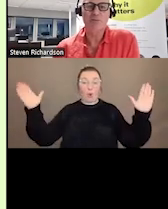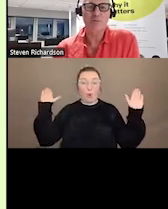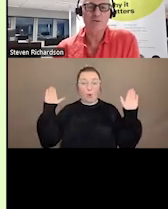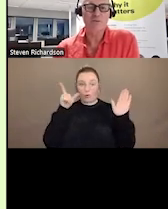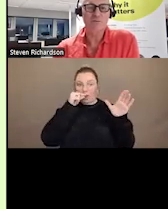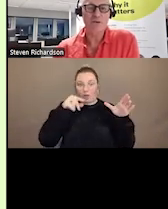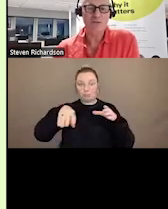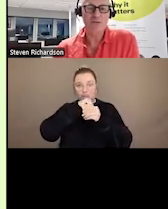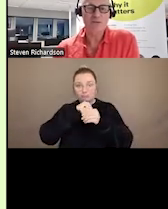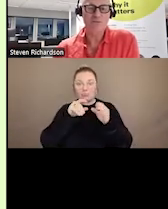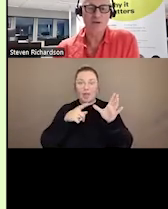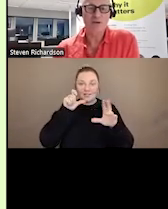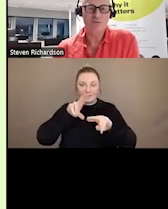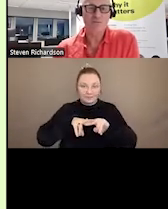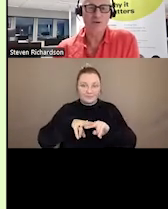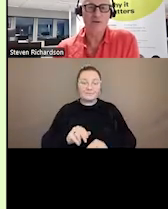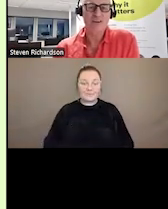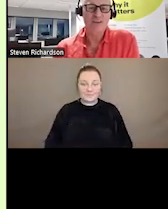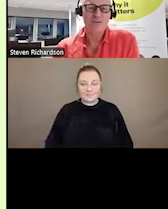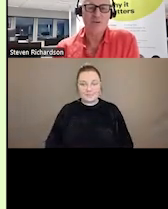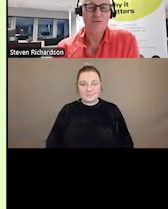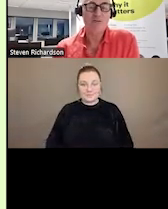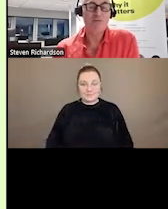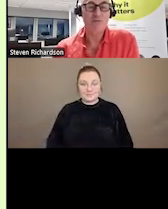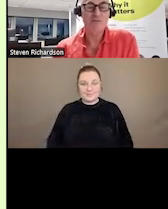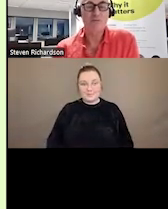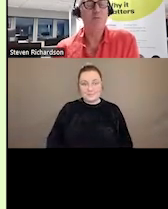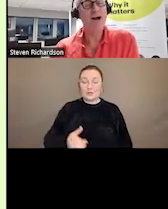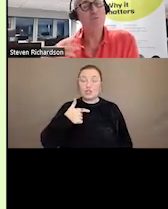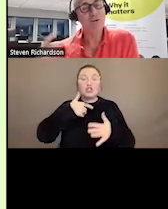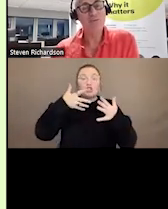who has access to the Australian Cultural Fund. For those who aren't aware of it,